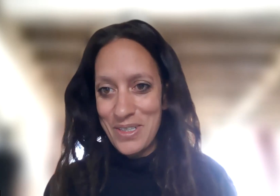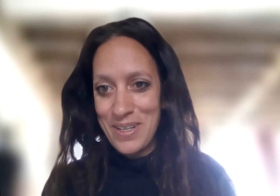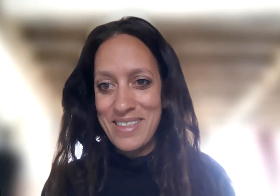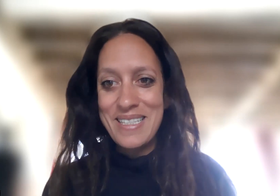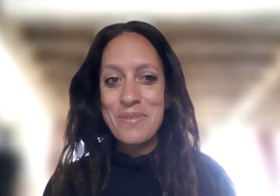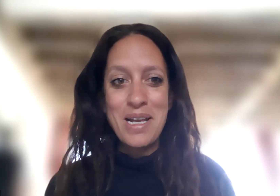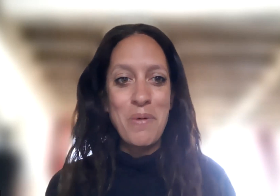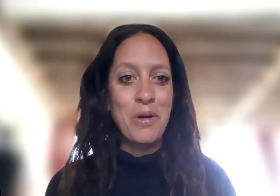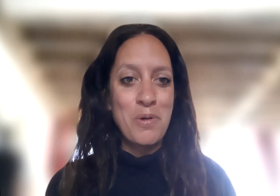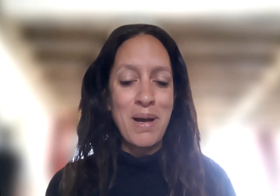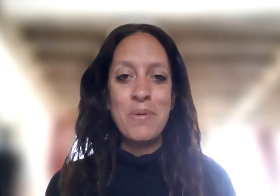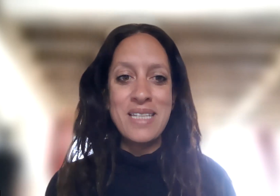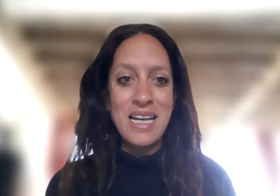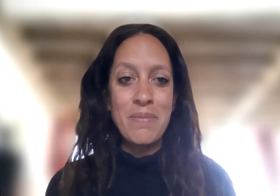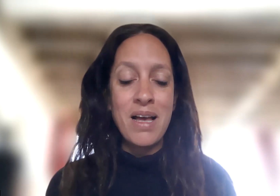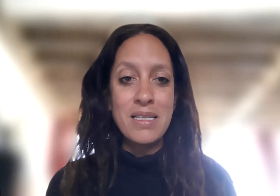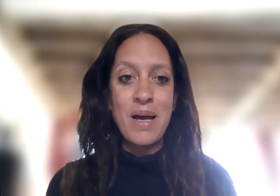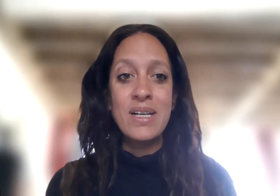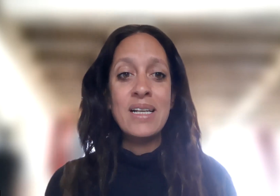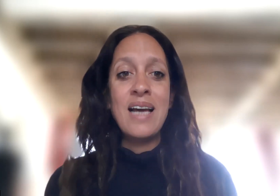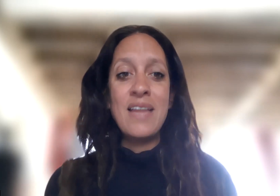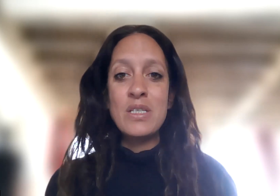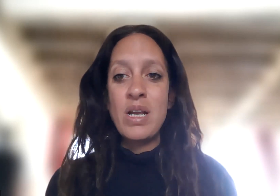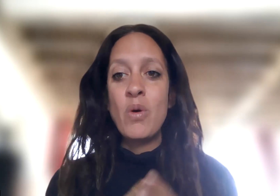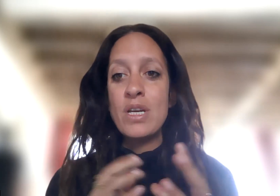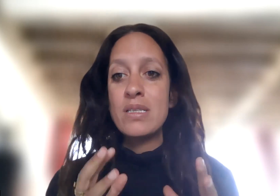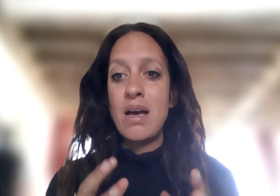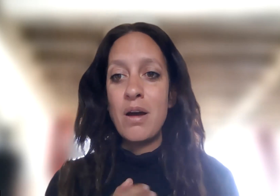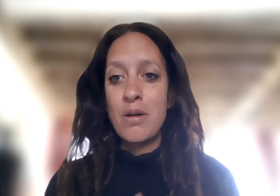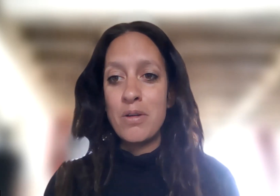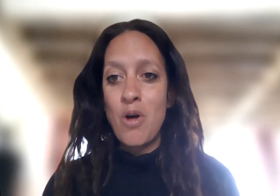that was a corporate effort. When you have a corporate effort, it doesn't